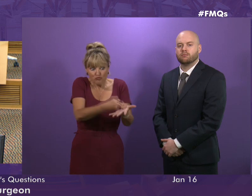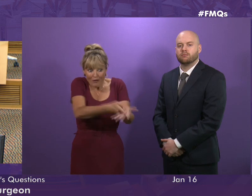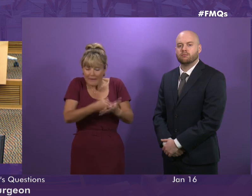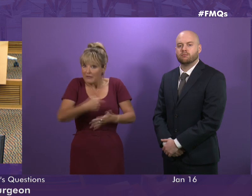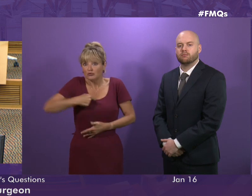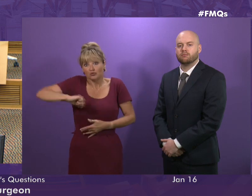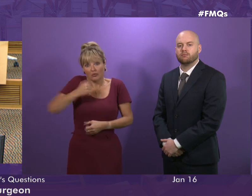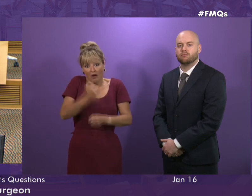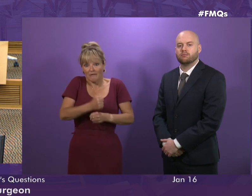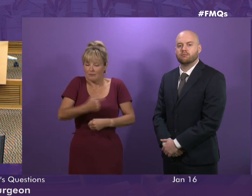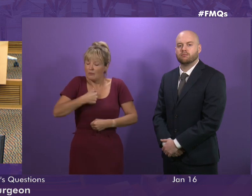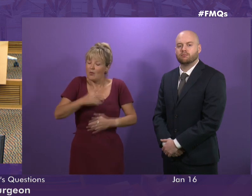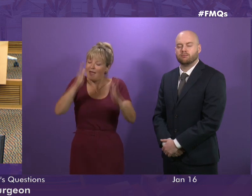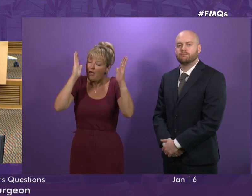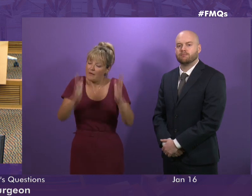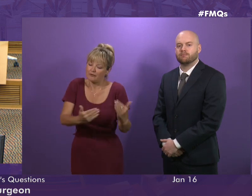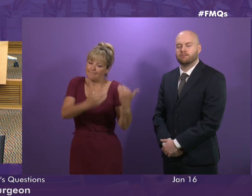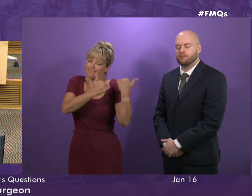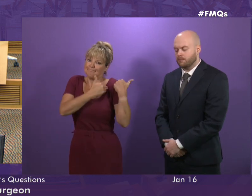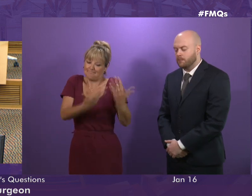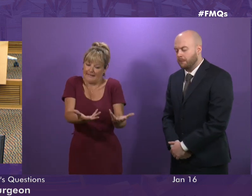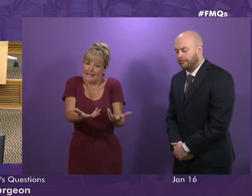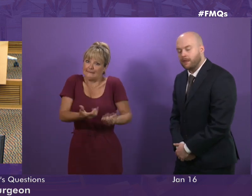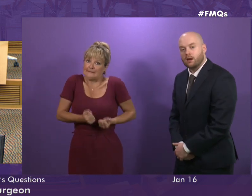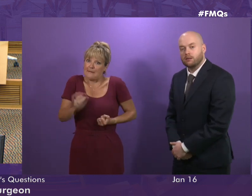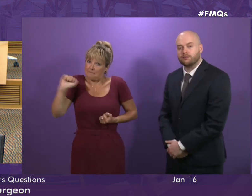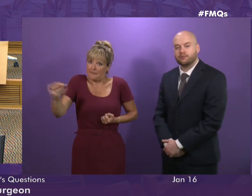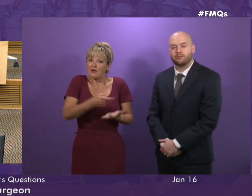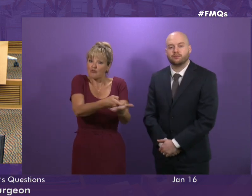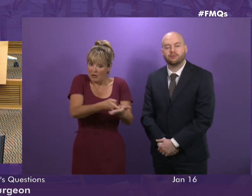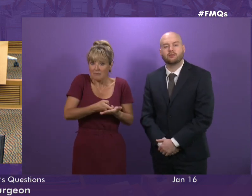Government to progress any recommendations that are directed at them, and that is what